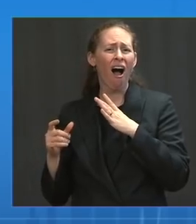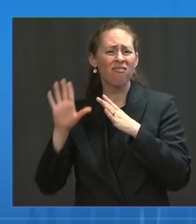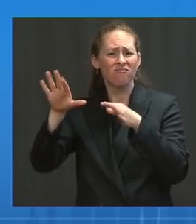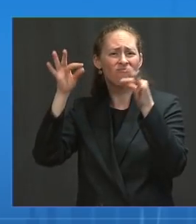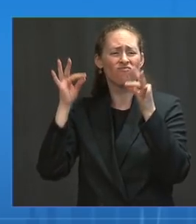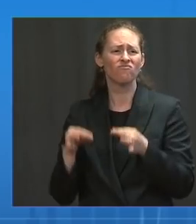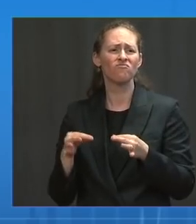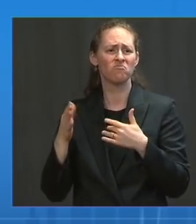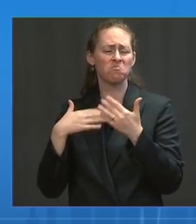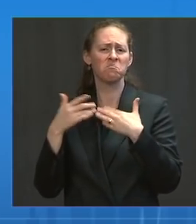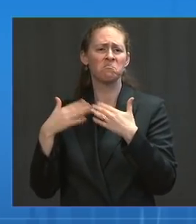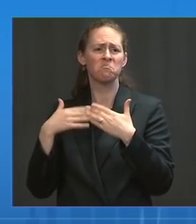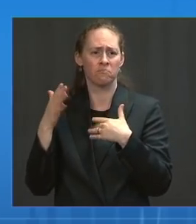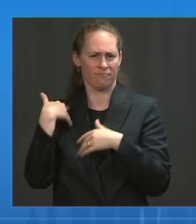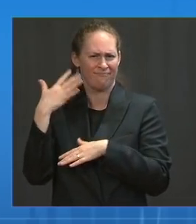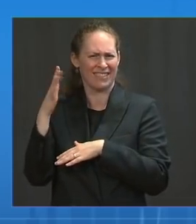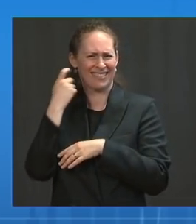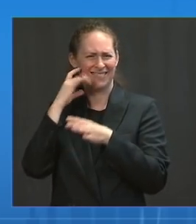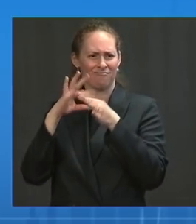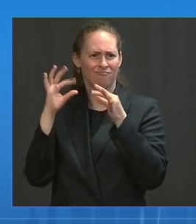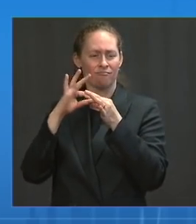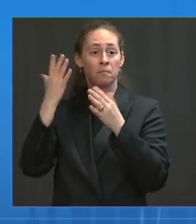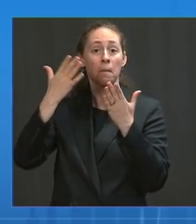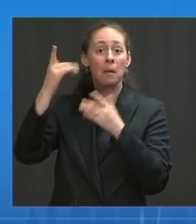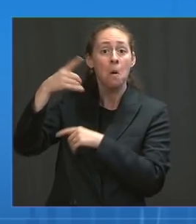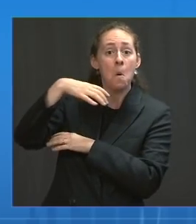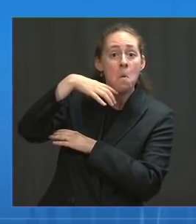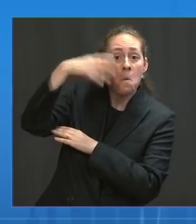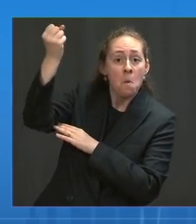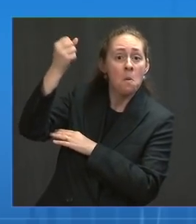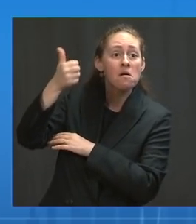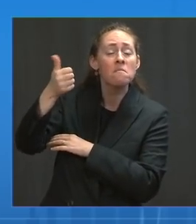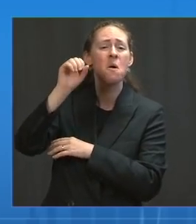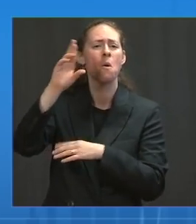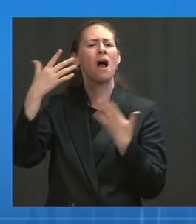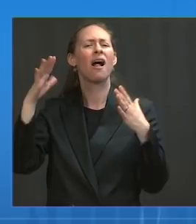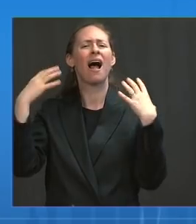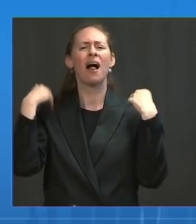Dr. Fauci: The two that I gave a moment ago, age or underlying condition or just a great degree of risk aversion,